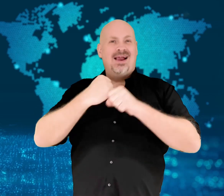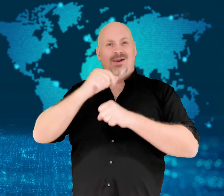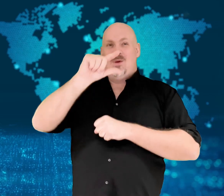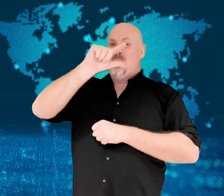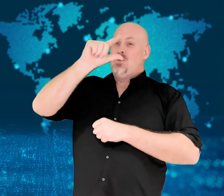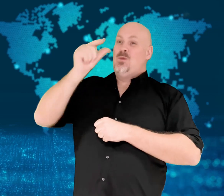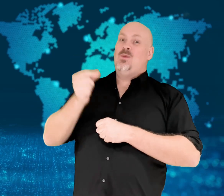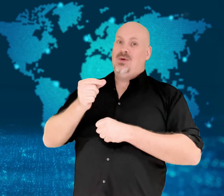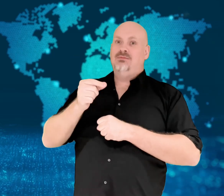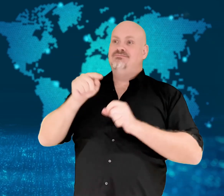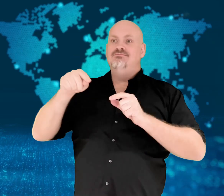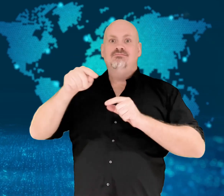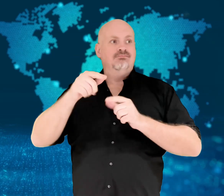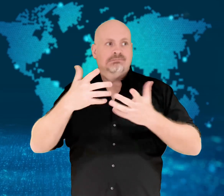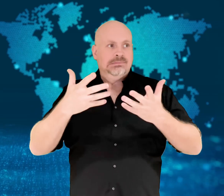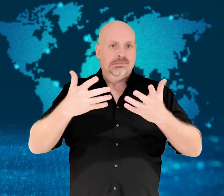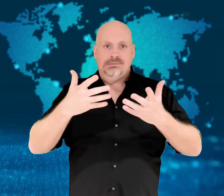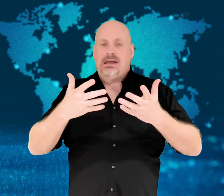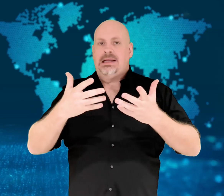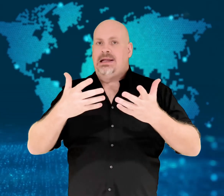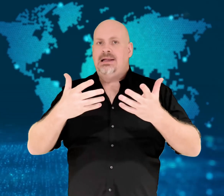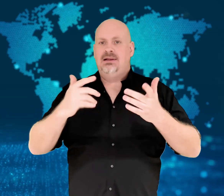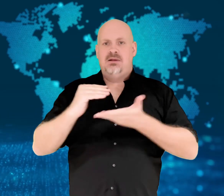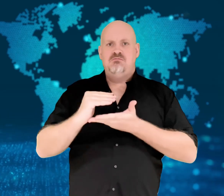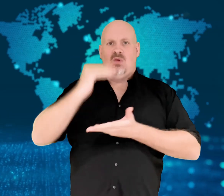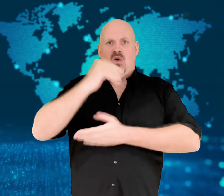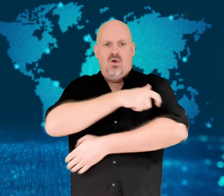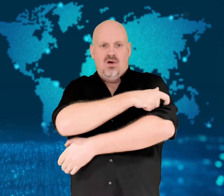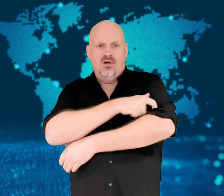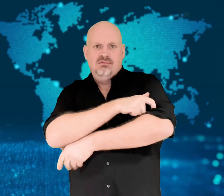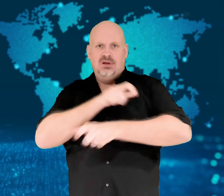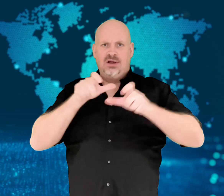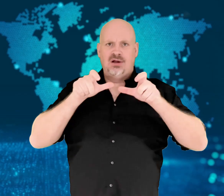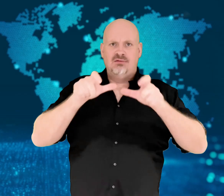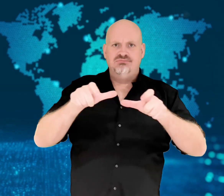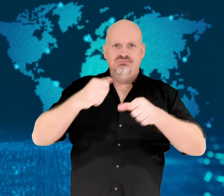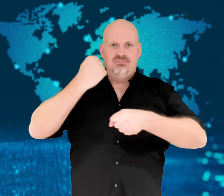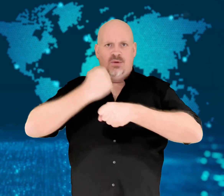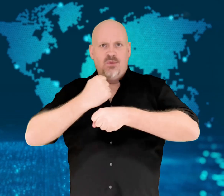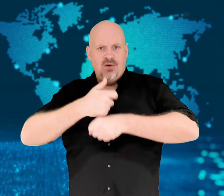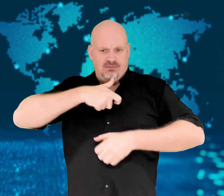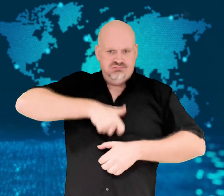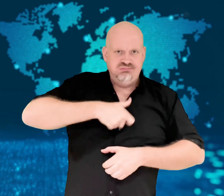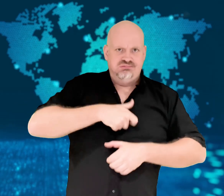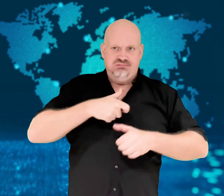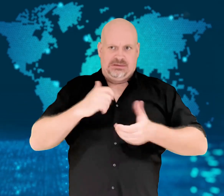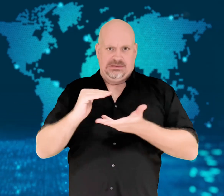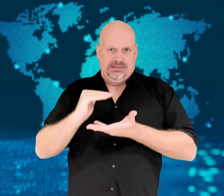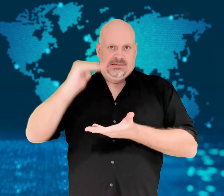Other Lunar New Year celebrations being held around